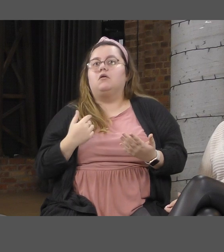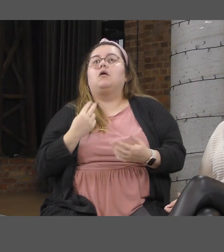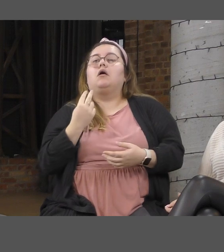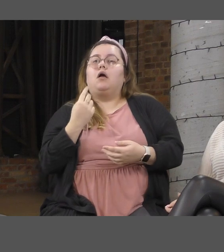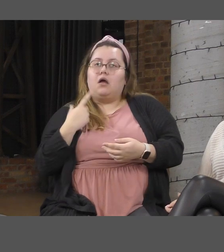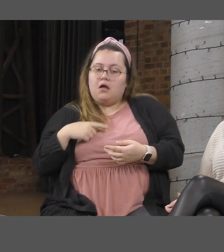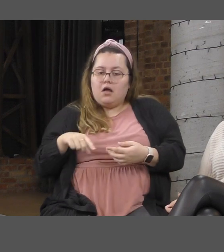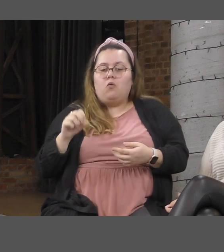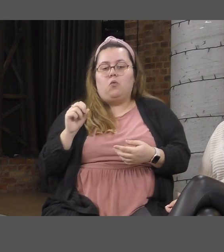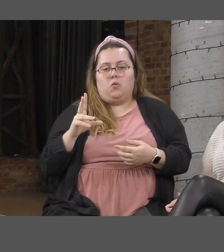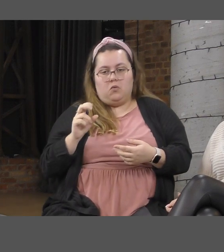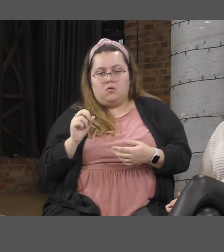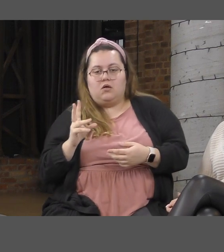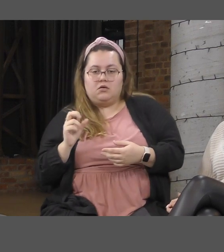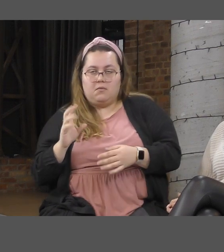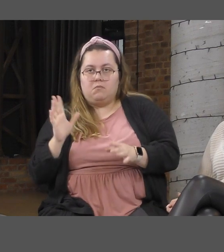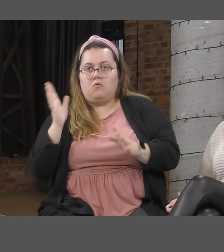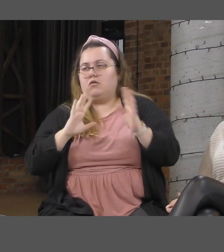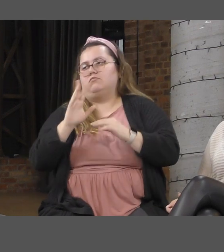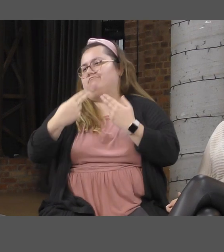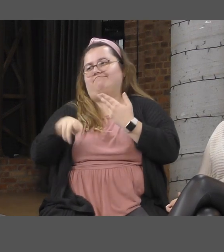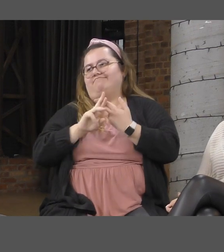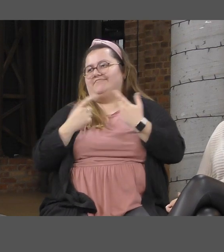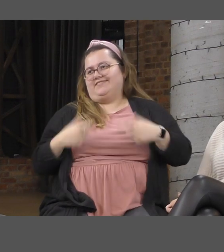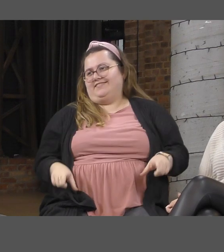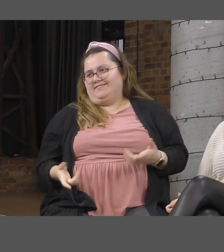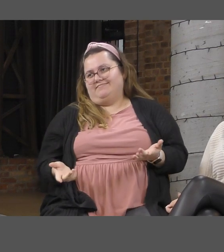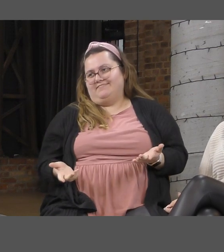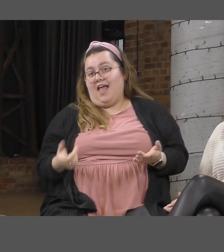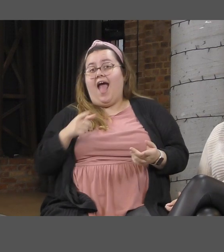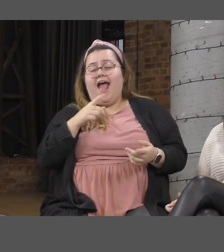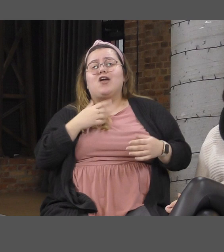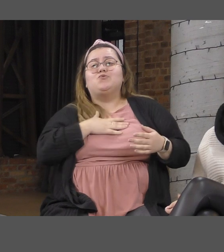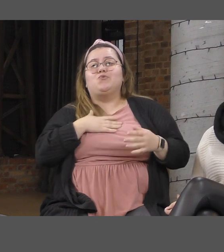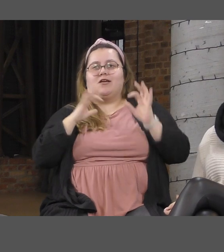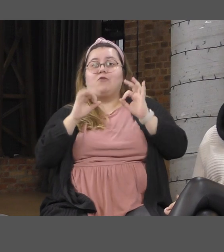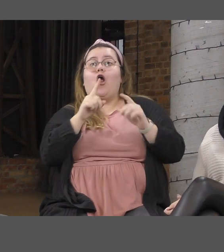I am a hearing impaired person. And ok. And then he doesn't answer anything anymore